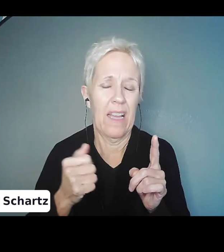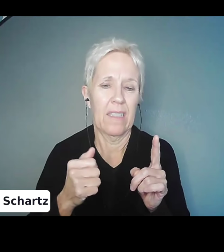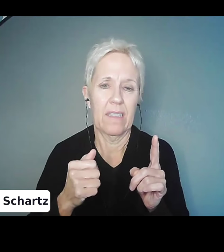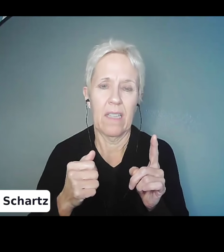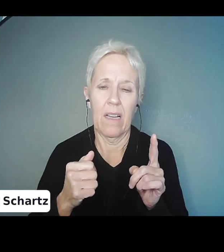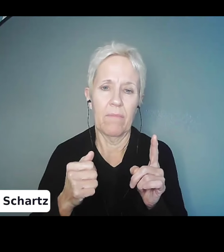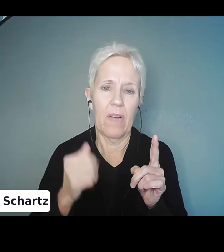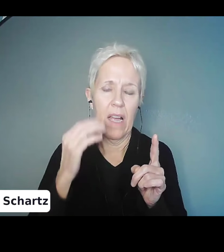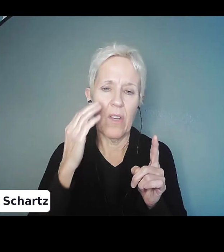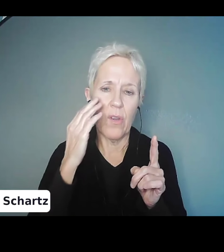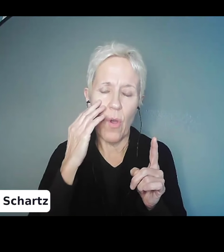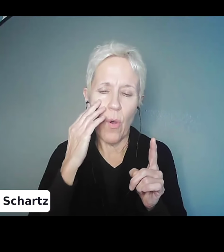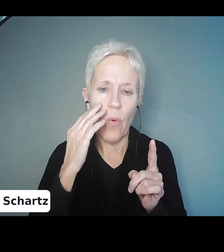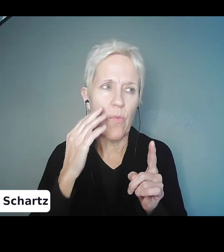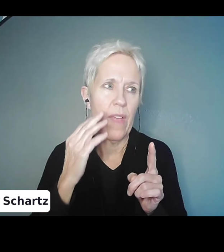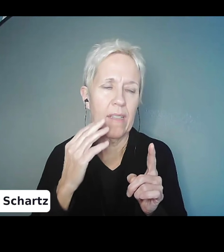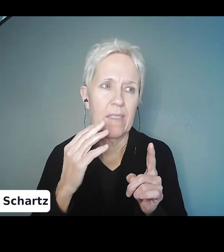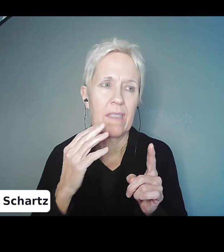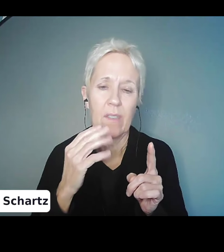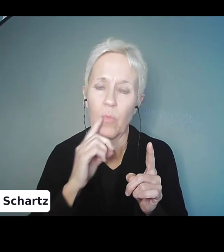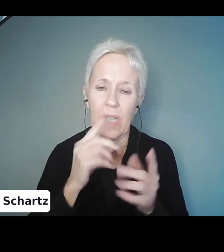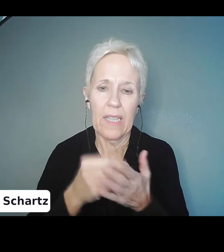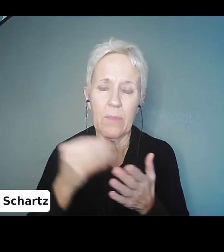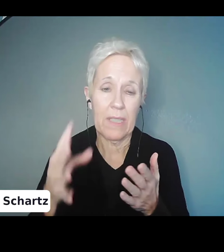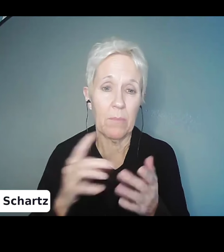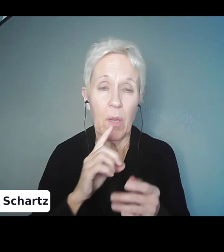Those at least are, they are still, you know, to me got awful expensive for what they are.